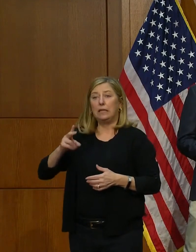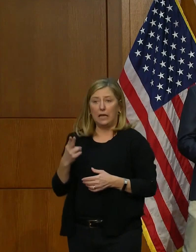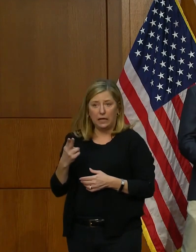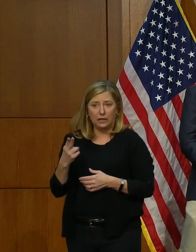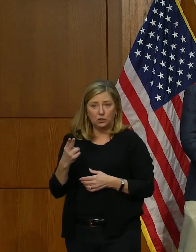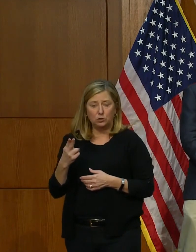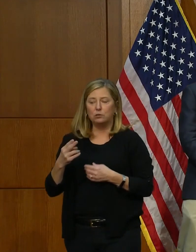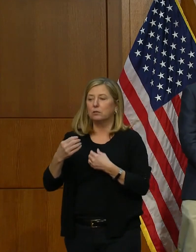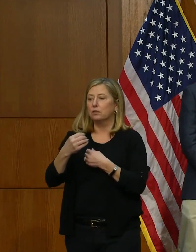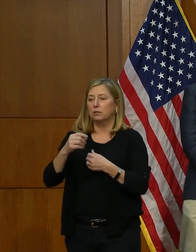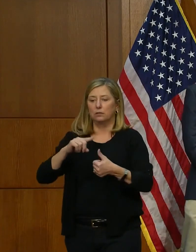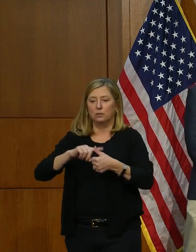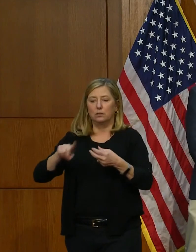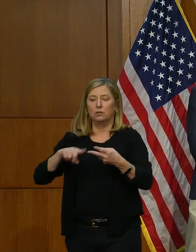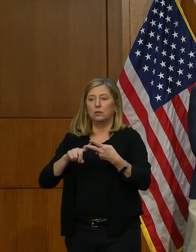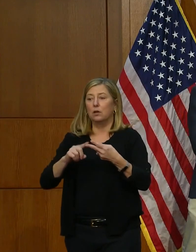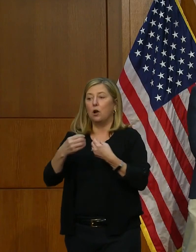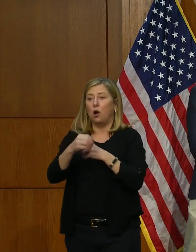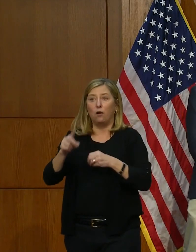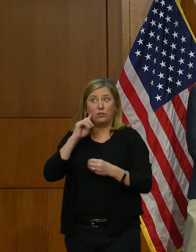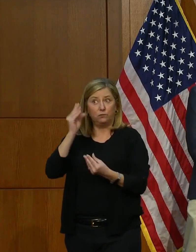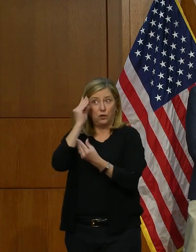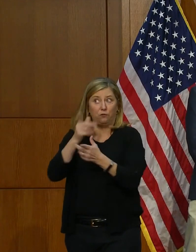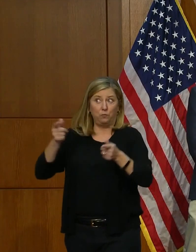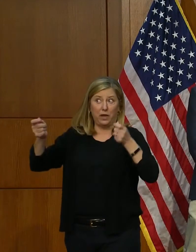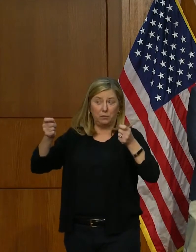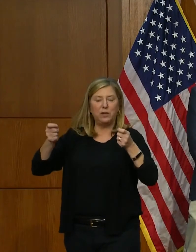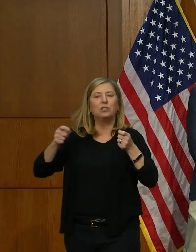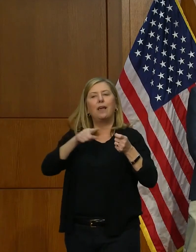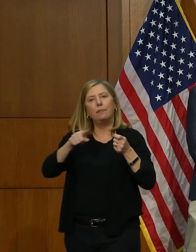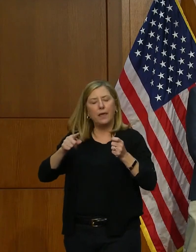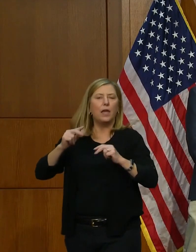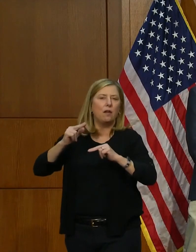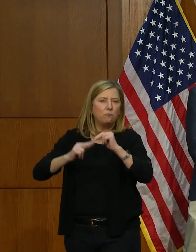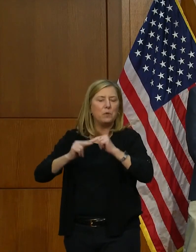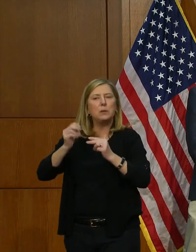AROUND THAT AND SO ARE VDH H